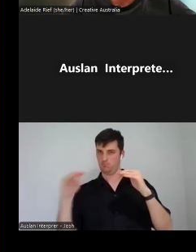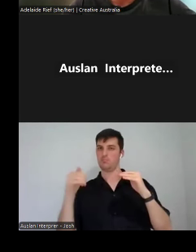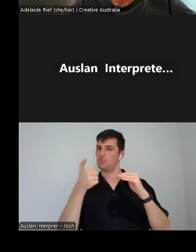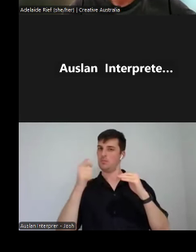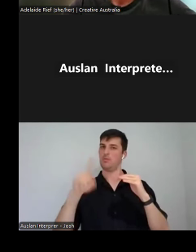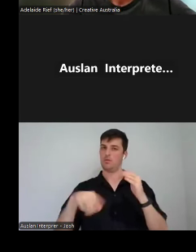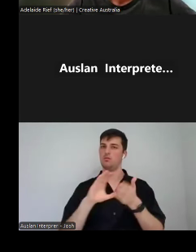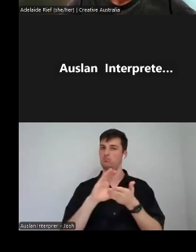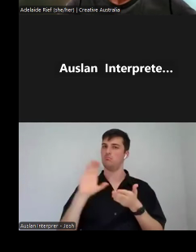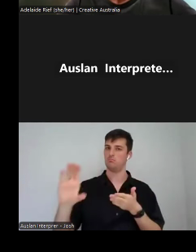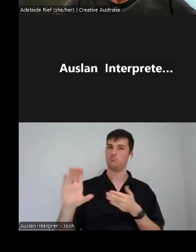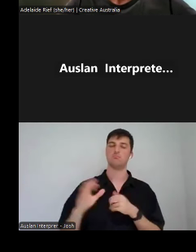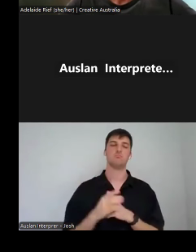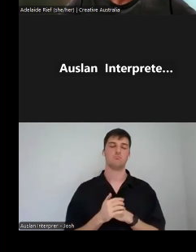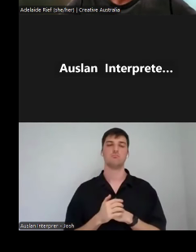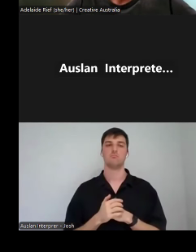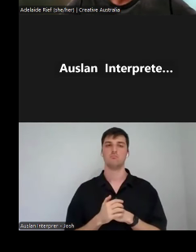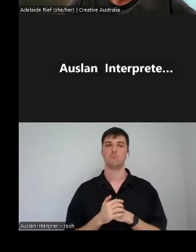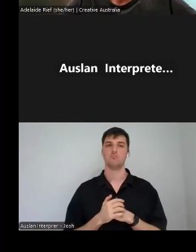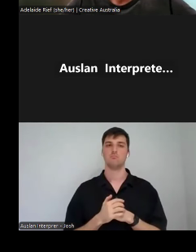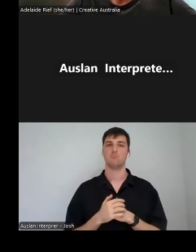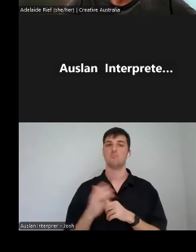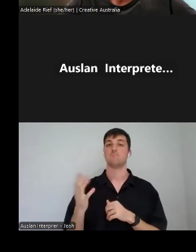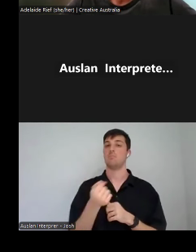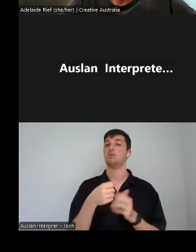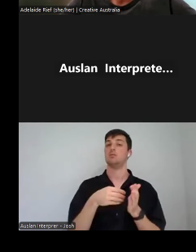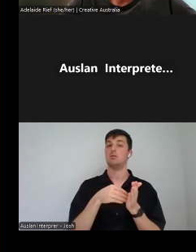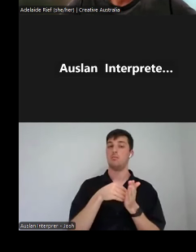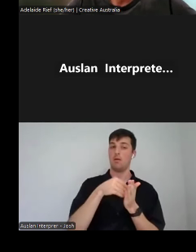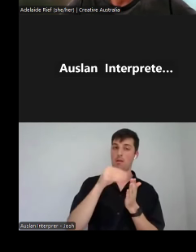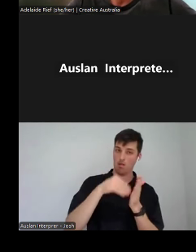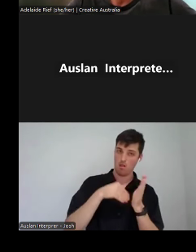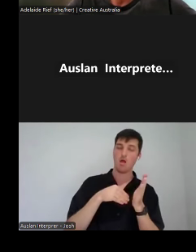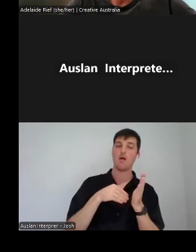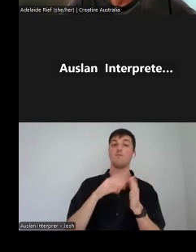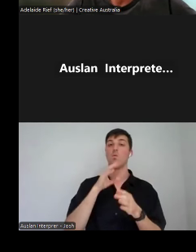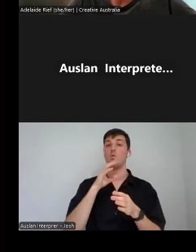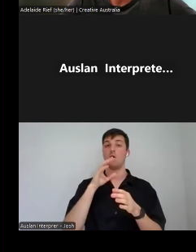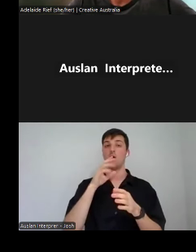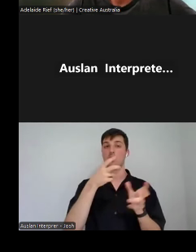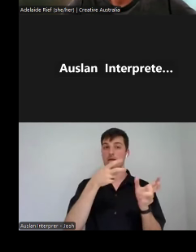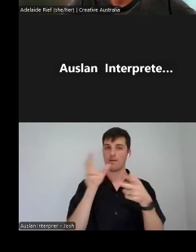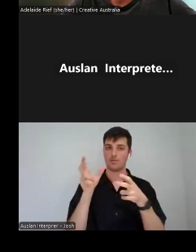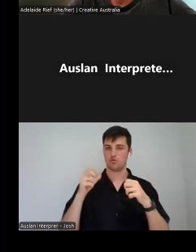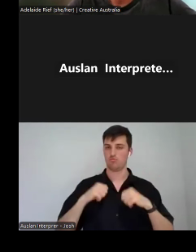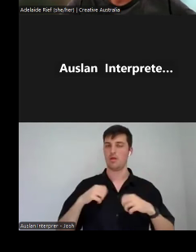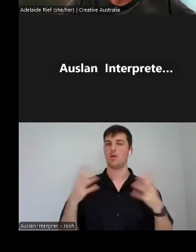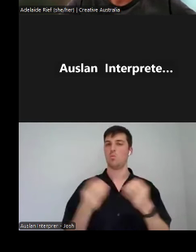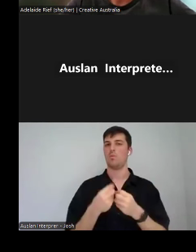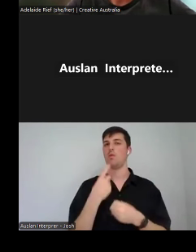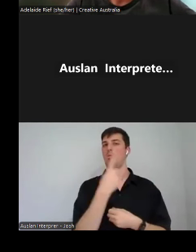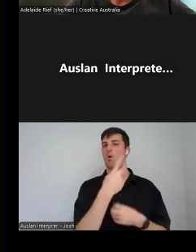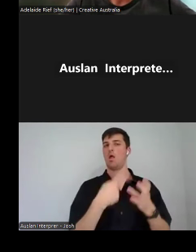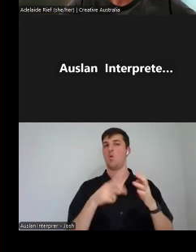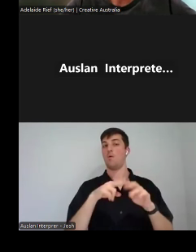rate. You must apply for governance training with one of five preferred training providers. Again,